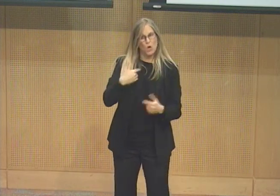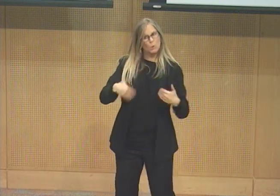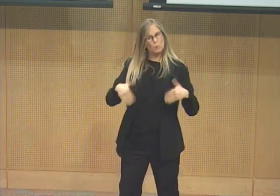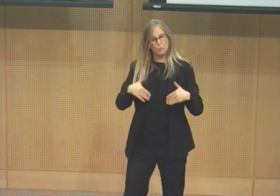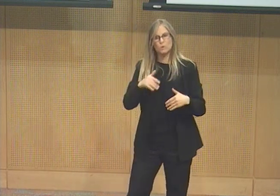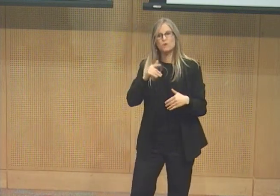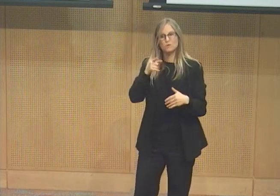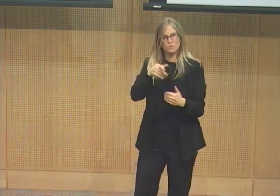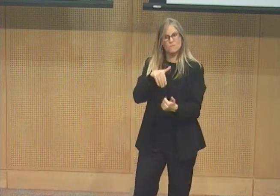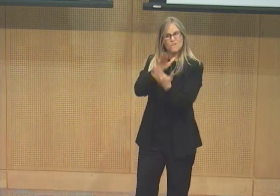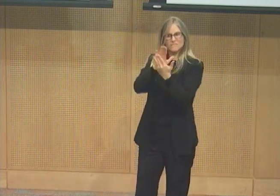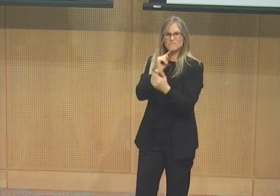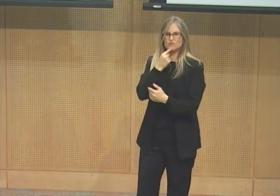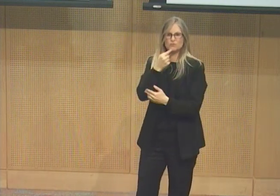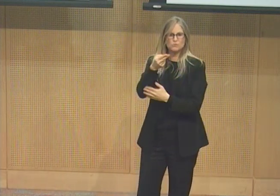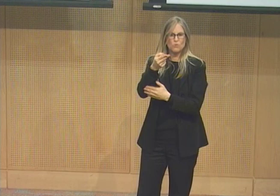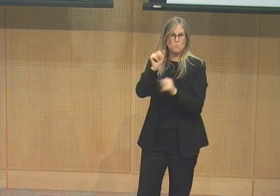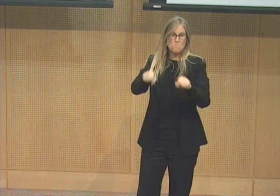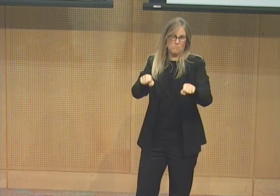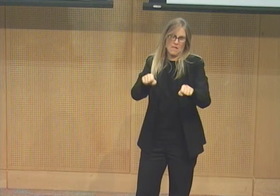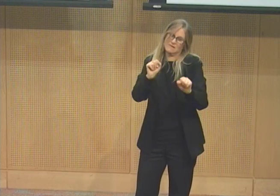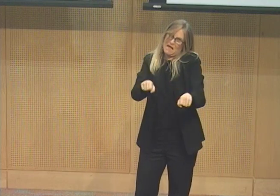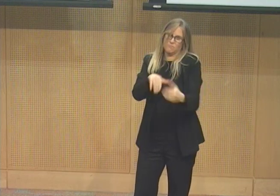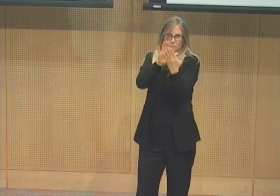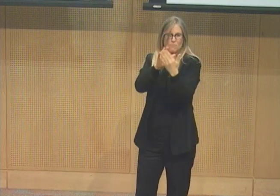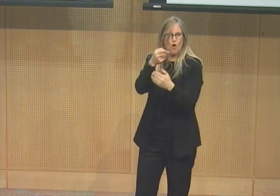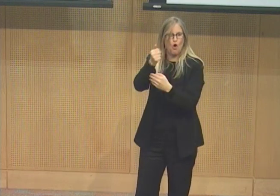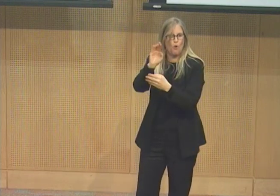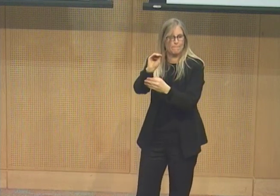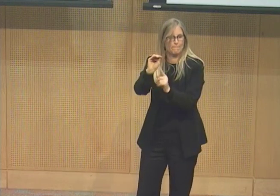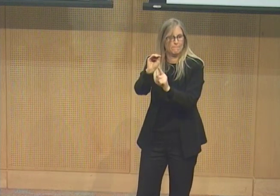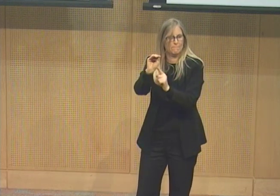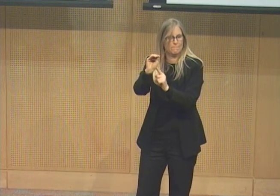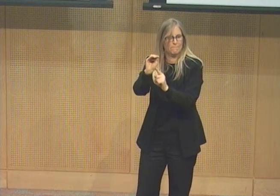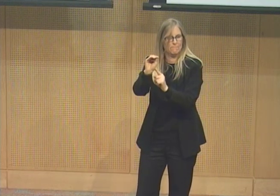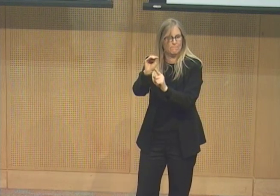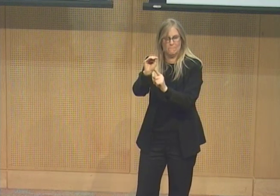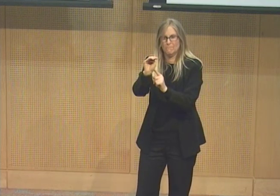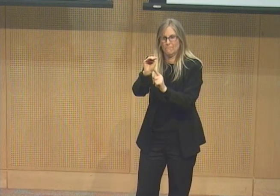needed to be repaired and reprogrammed, so she could face serious harm